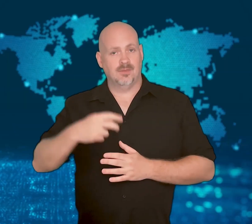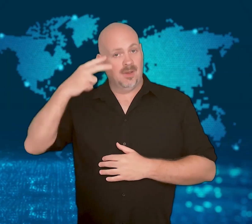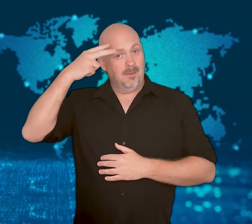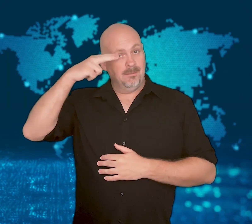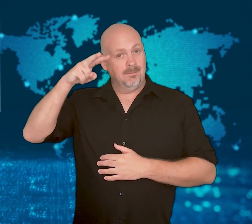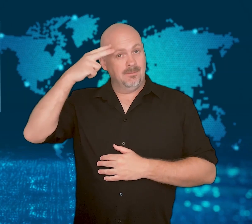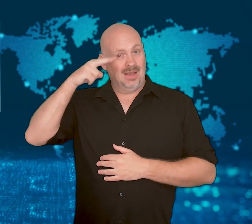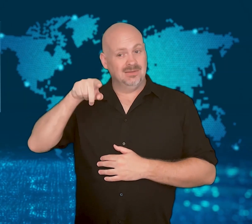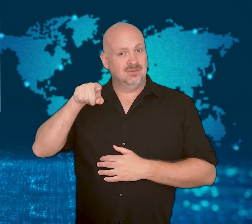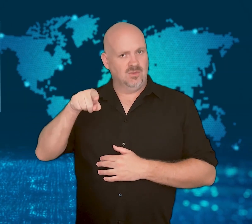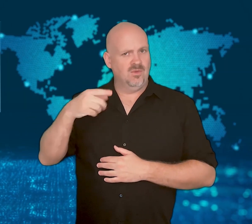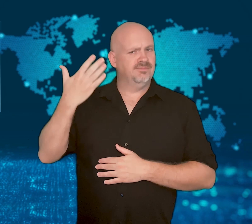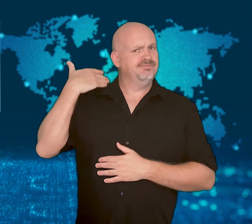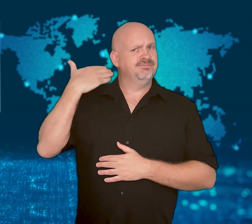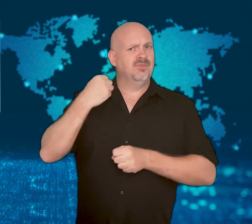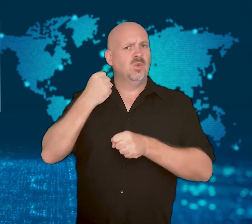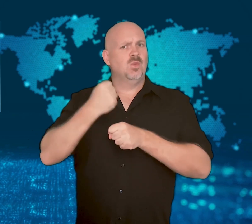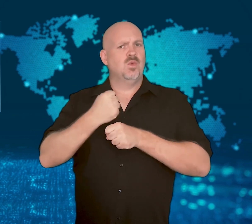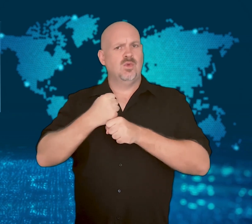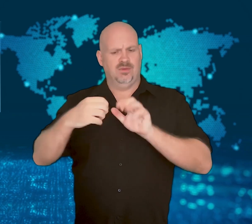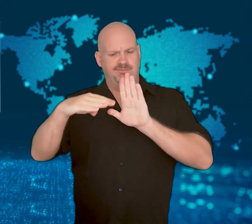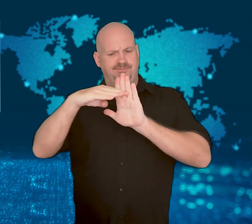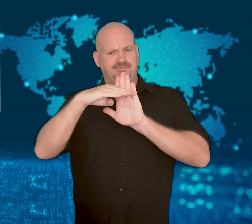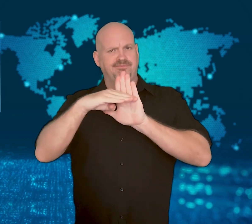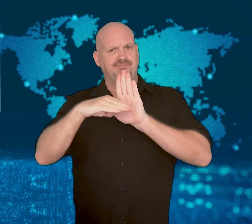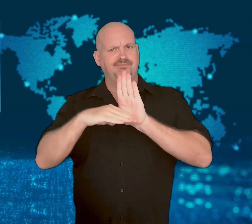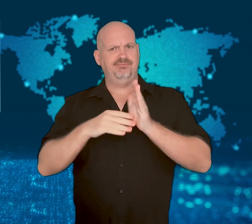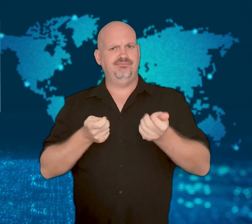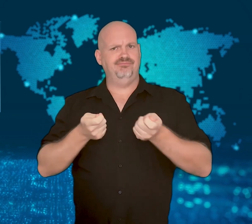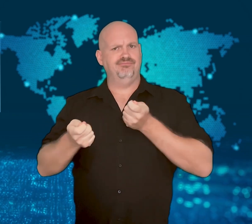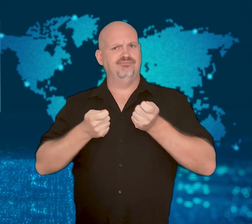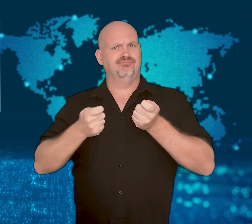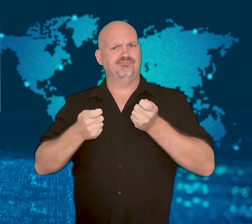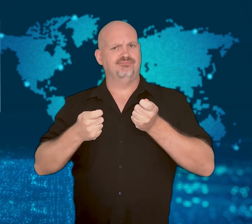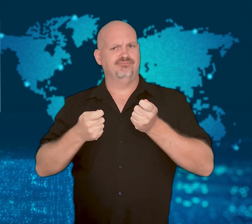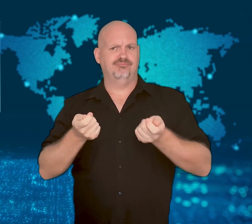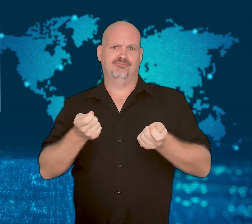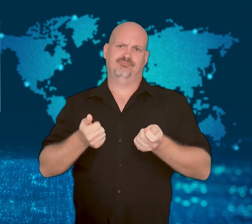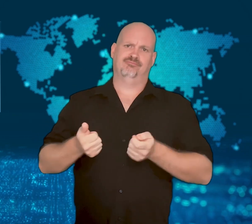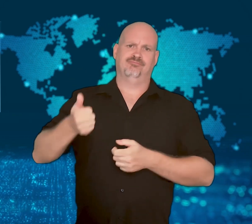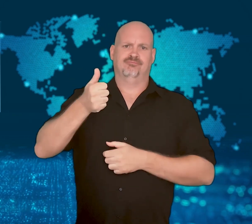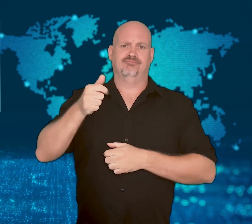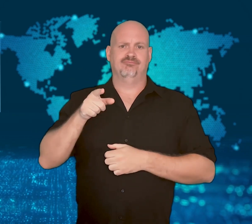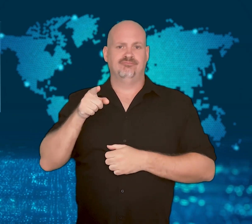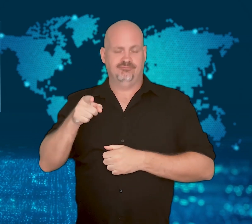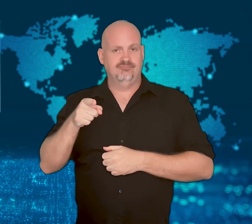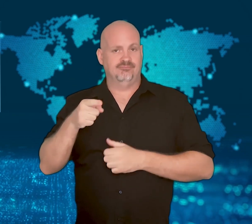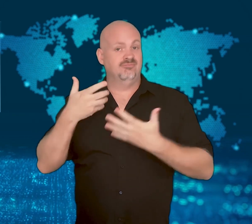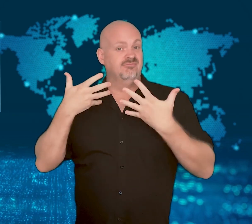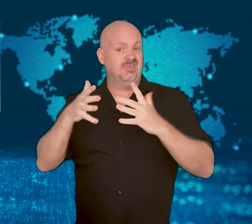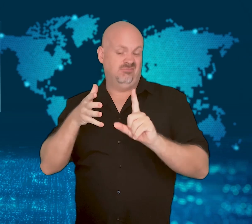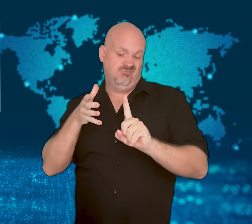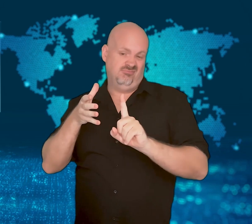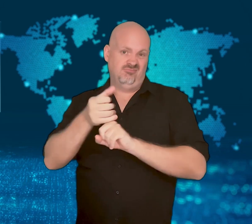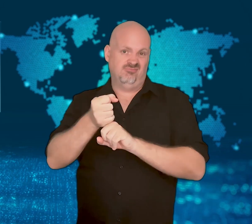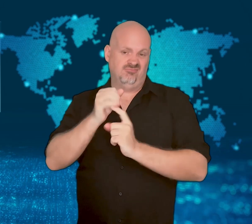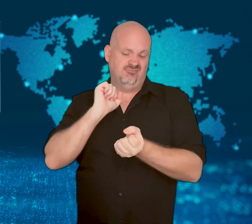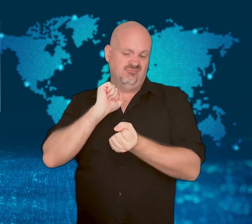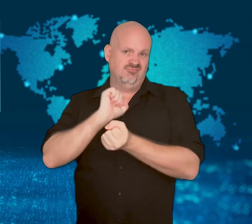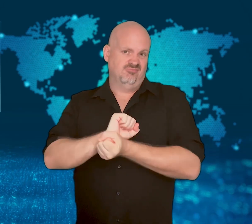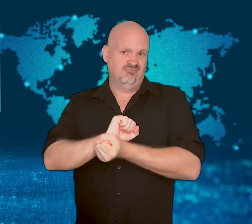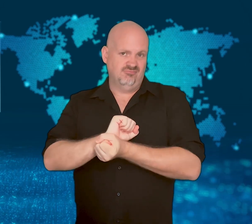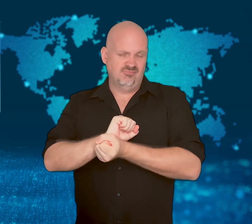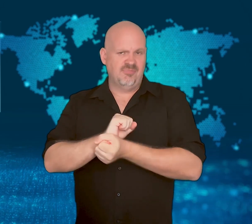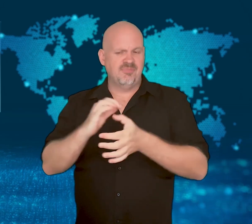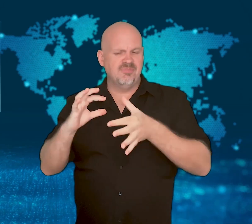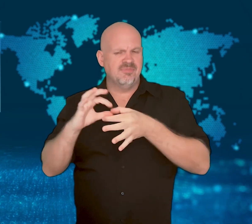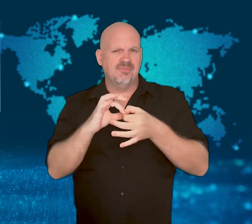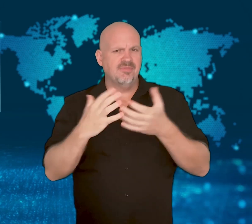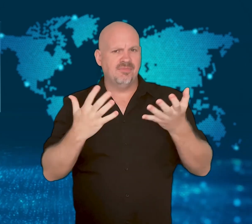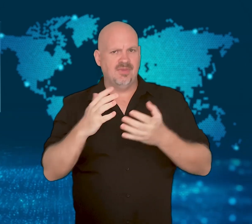[GAVIN]: Mexico's former attorney general has been arrested for his link